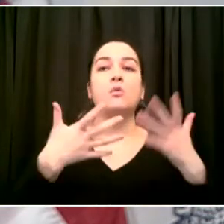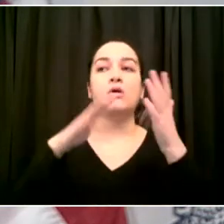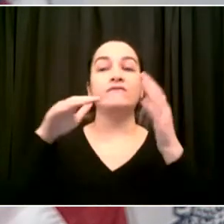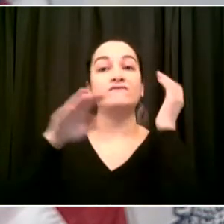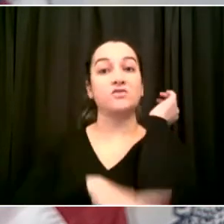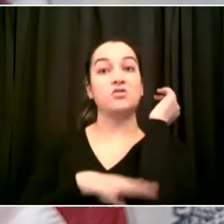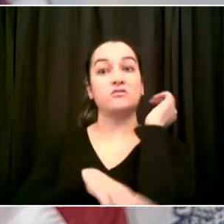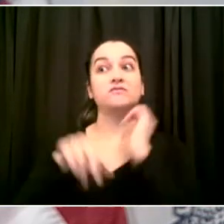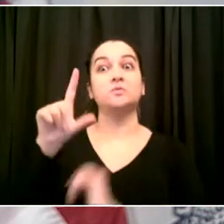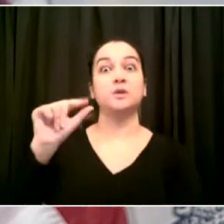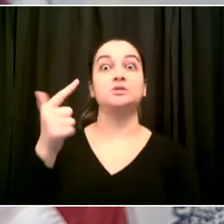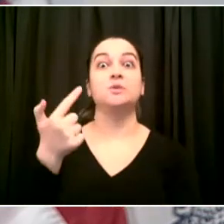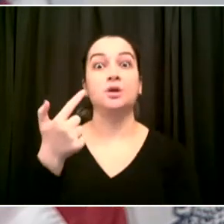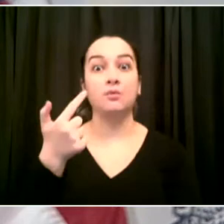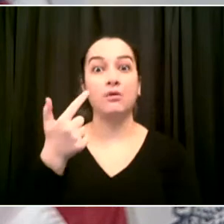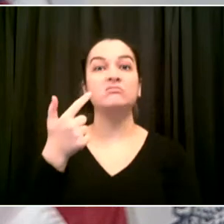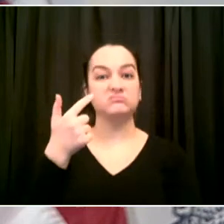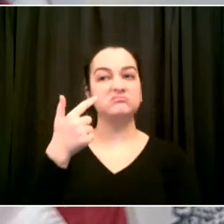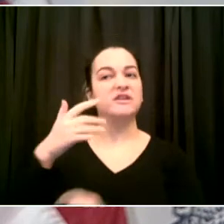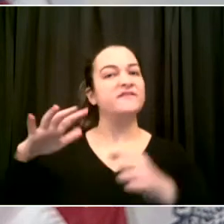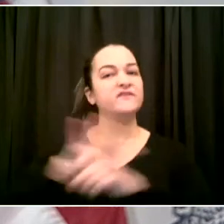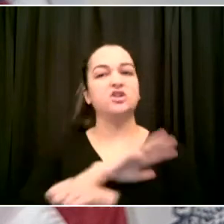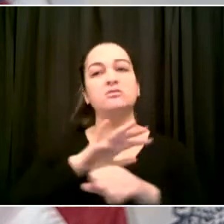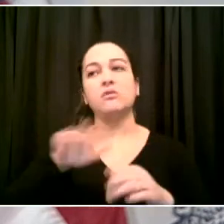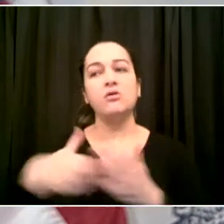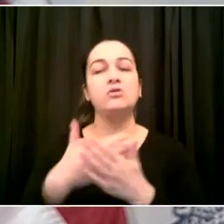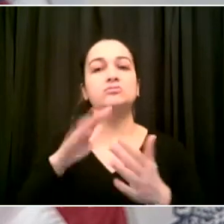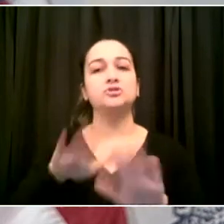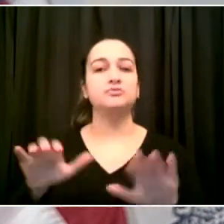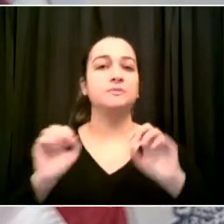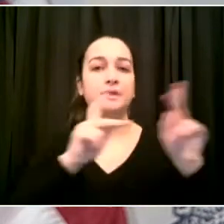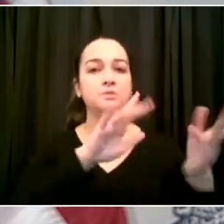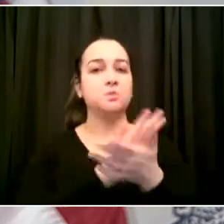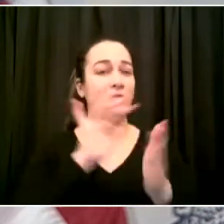CHCHILD WHWHO WANTS TO BE IN SCHOOL CAN BE ACCOMMODATED. I REALLLY DODO BELIEVE ARE